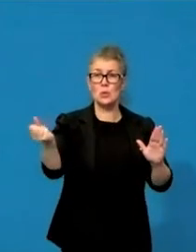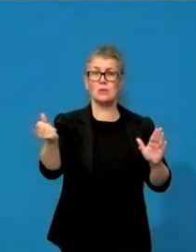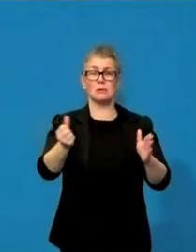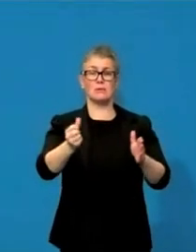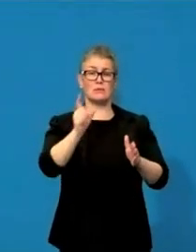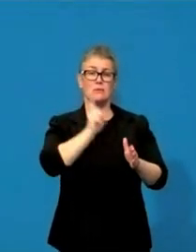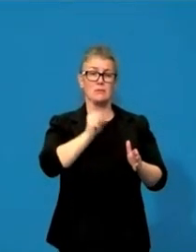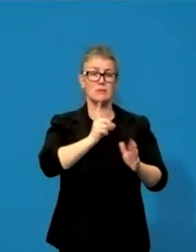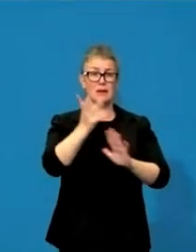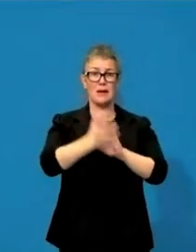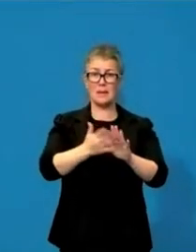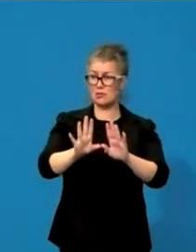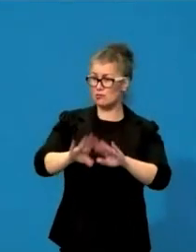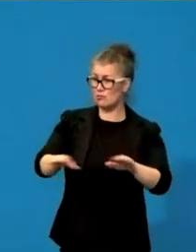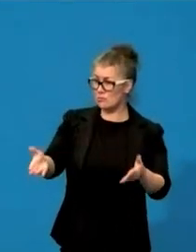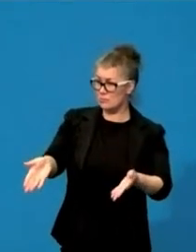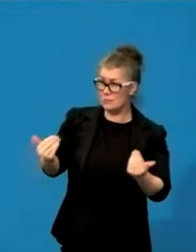Stop our kids from going hunting along the river and fishing.